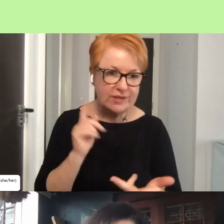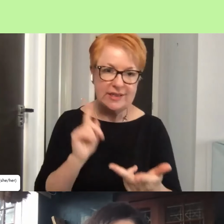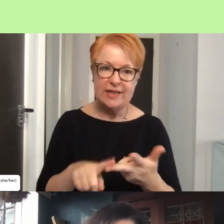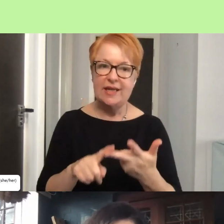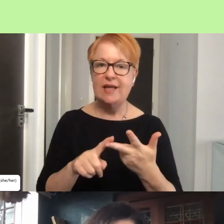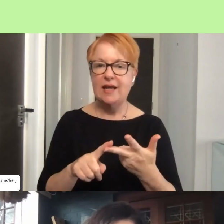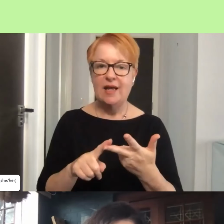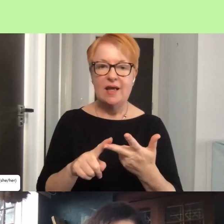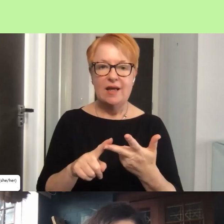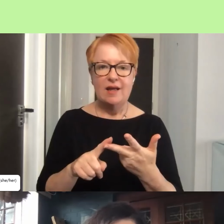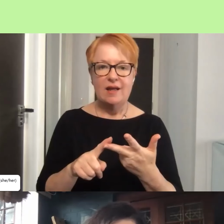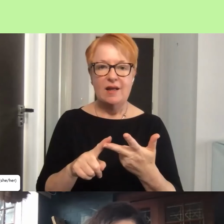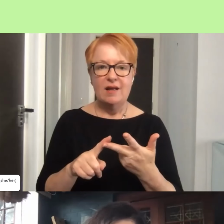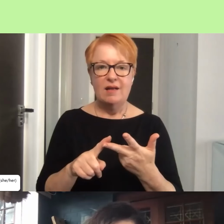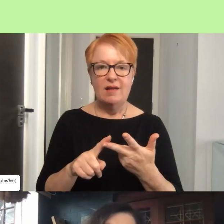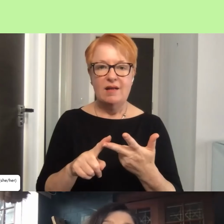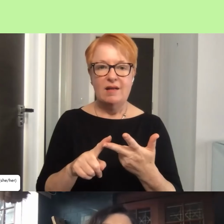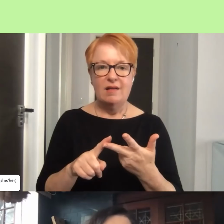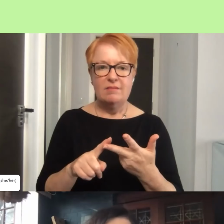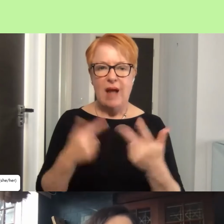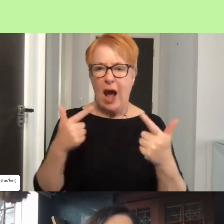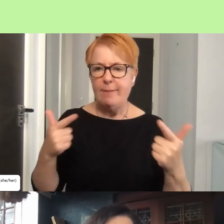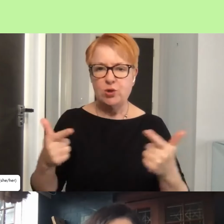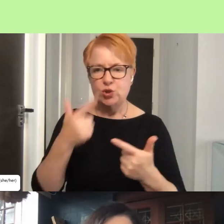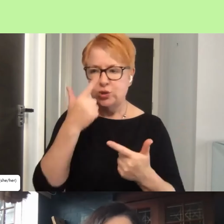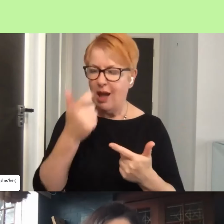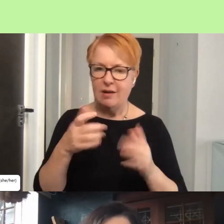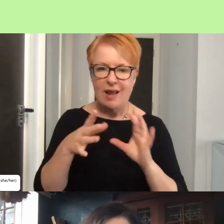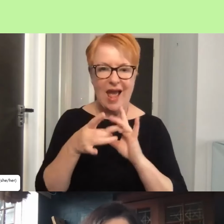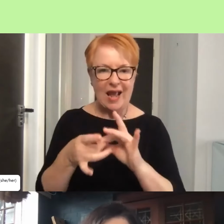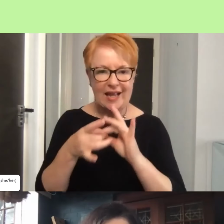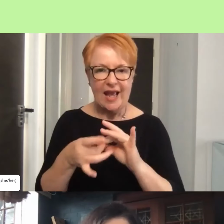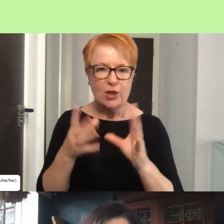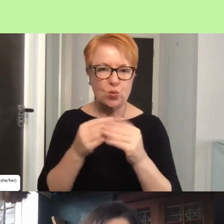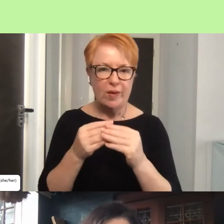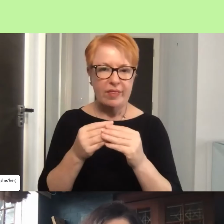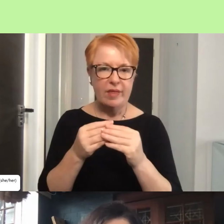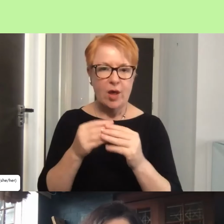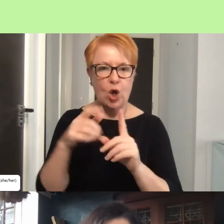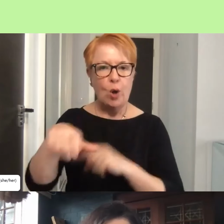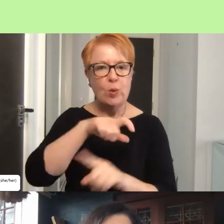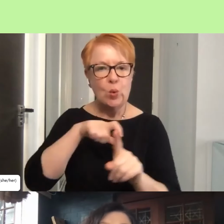to engage with the community because I don't like the concept of static monuments, you